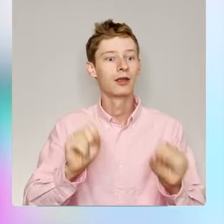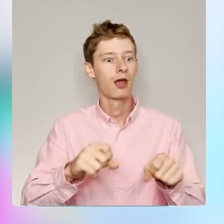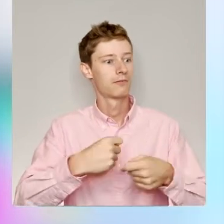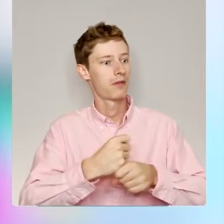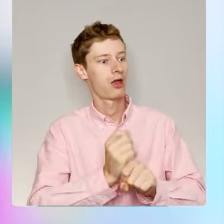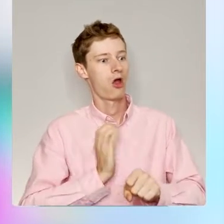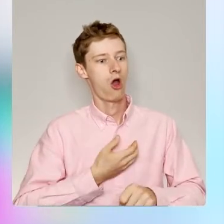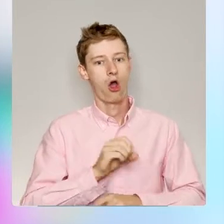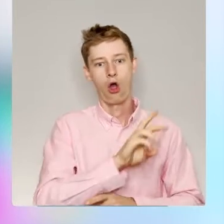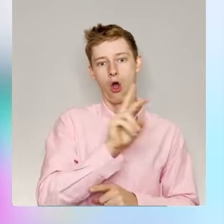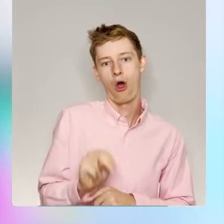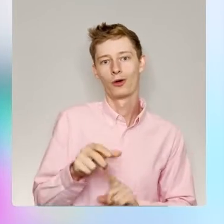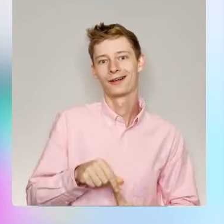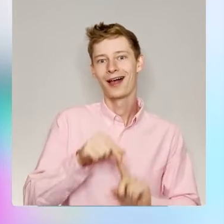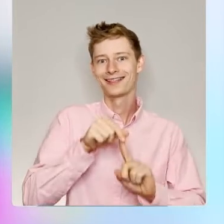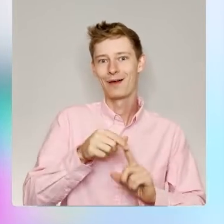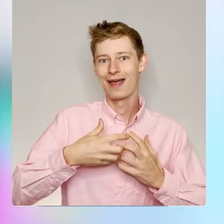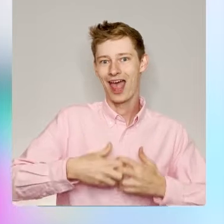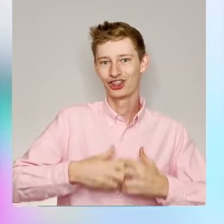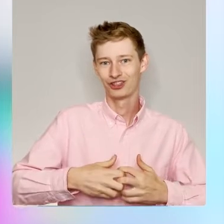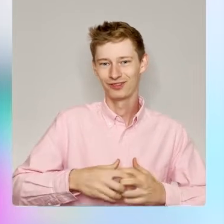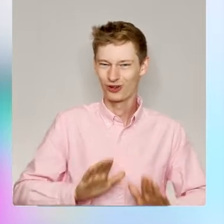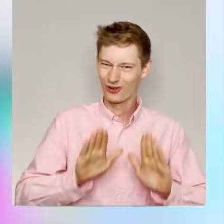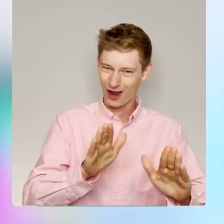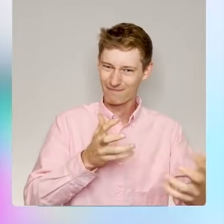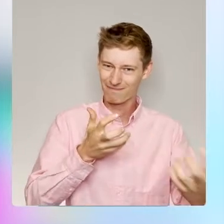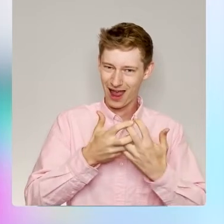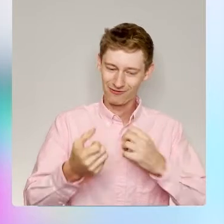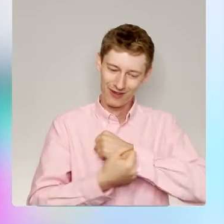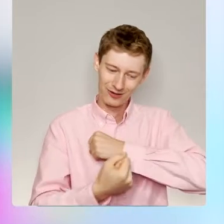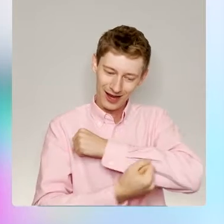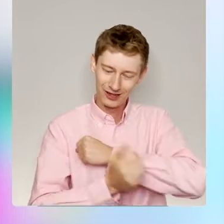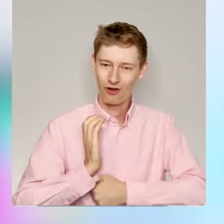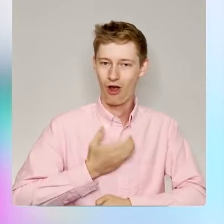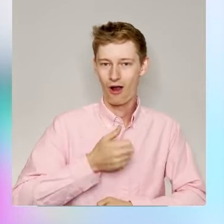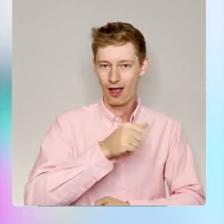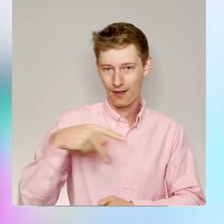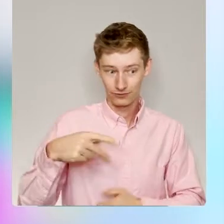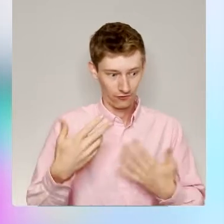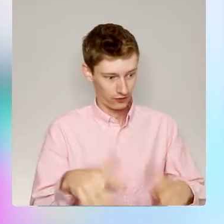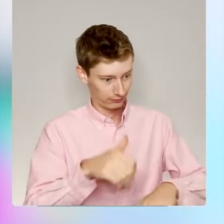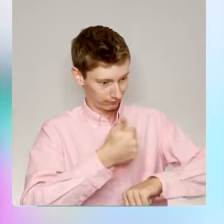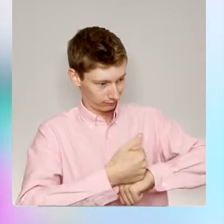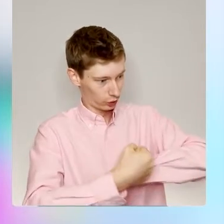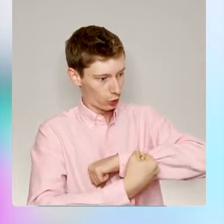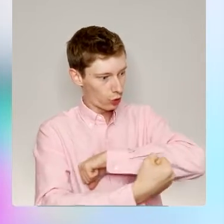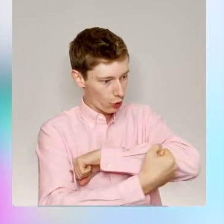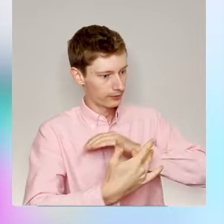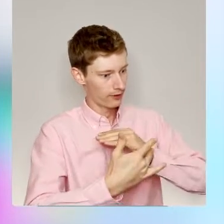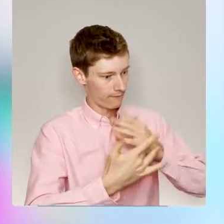we need to start getting some content to put into our app. Here's DM Liao, another engineer on the Meta Quest Browser team,